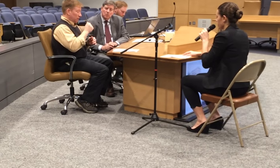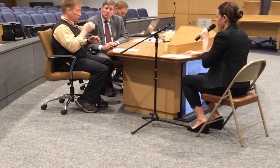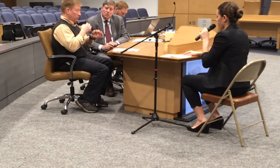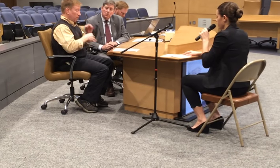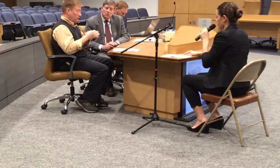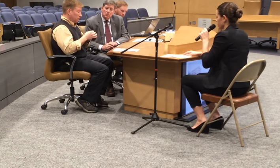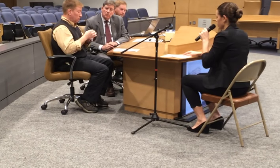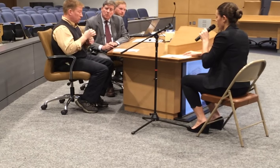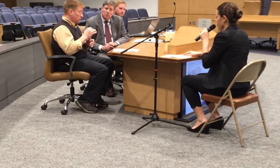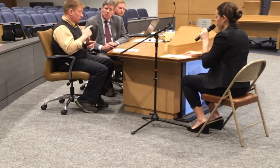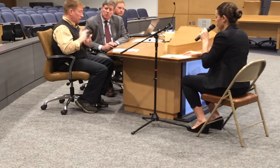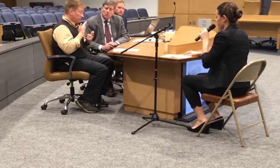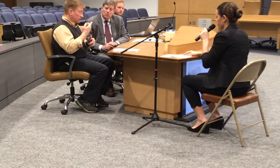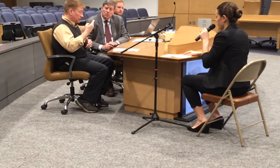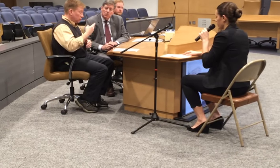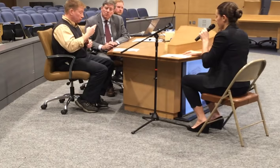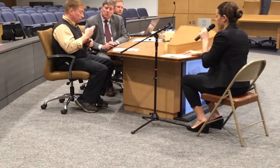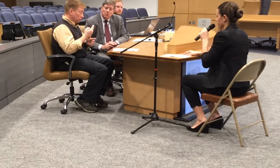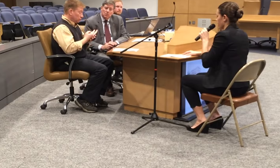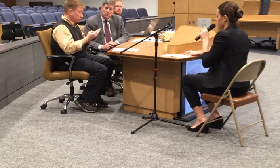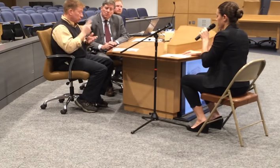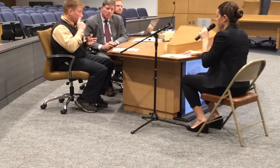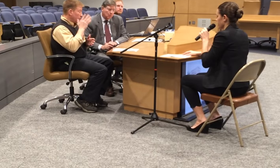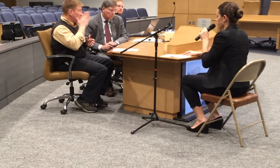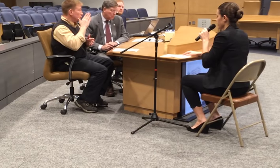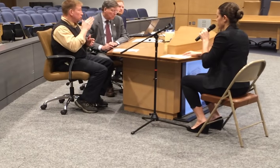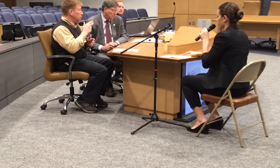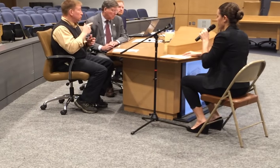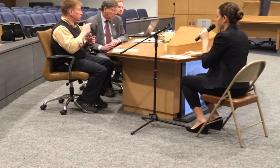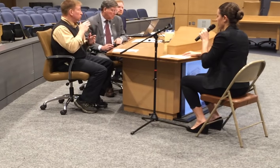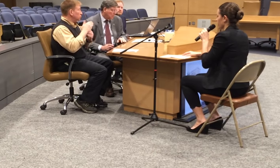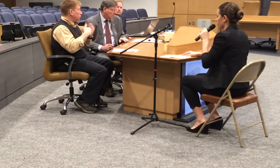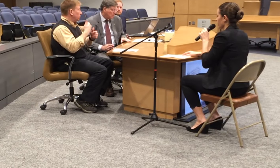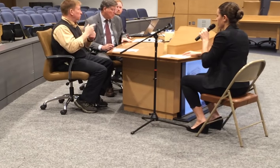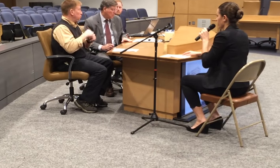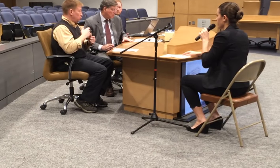architectural and cultural) with the public as part of Minnesota history, and most importantly,